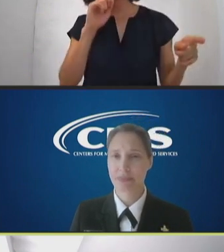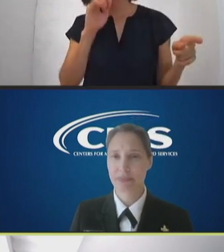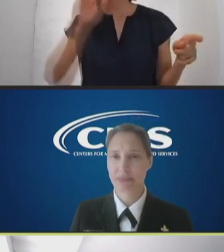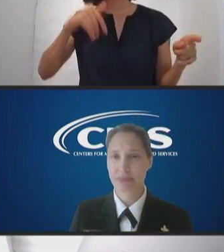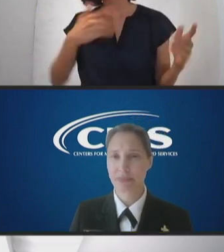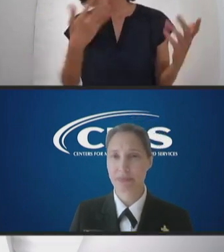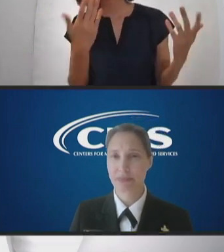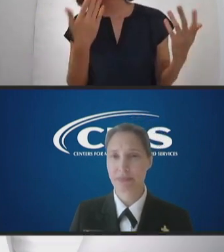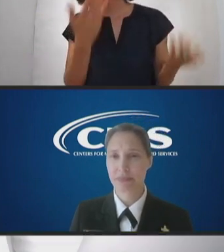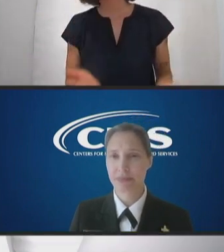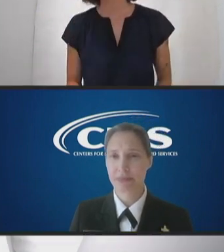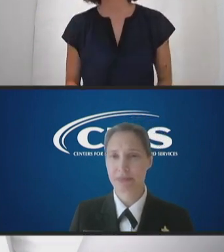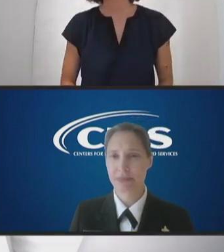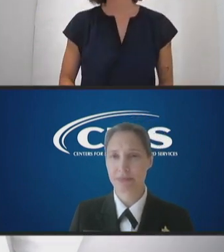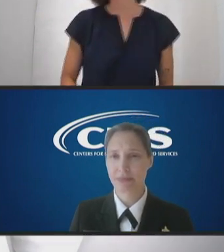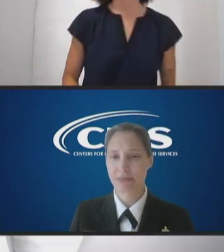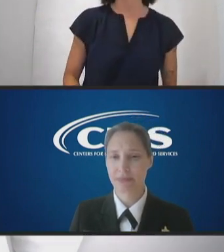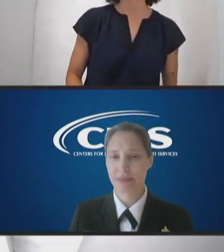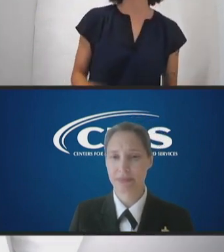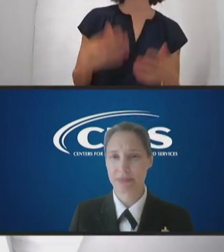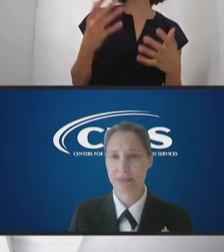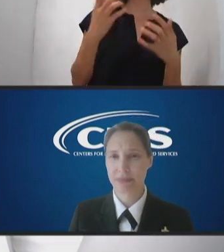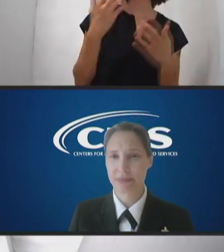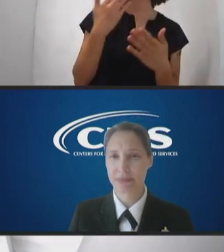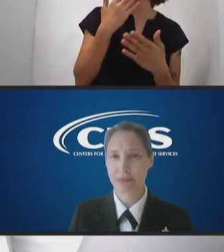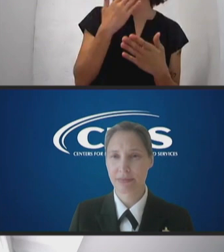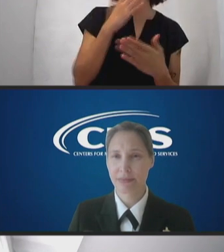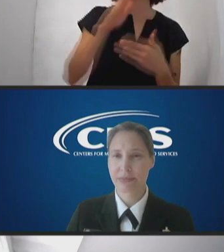Robert Hopkins: I want to thank the -- all of the members of this panel. It's been